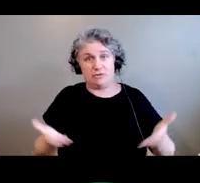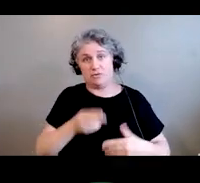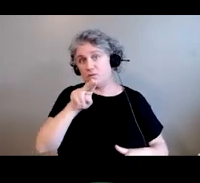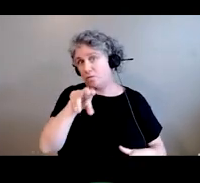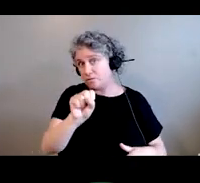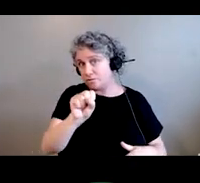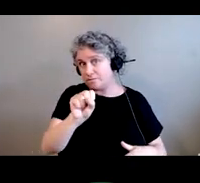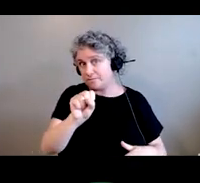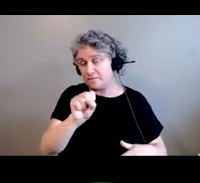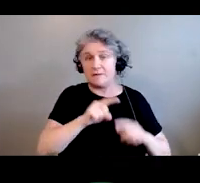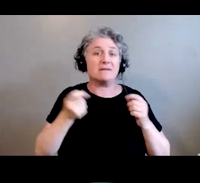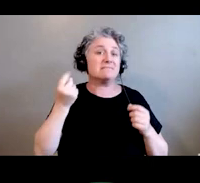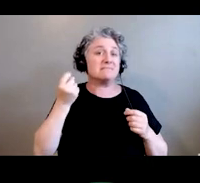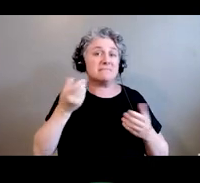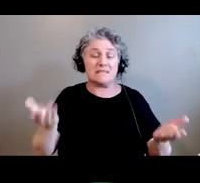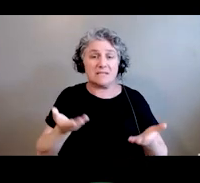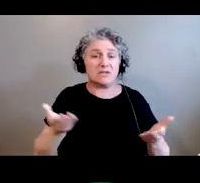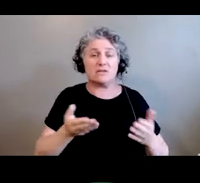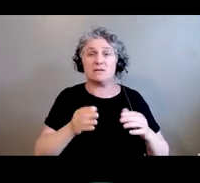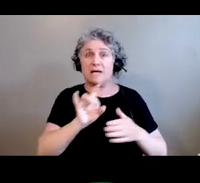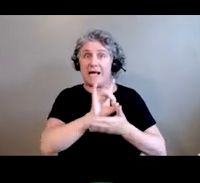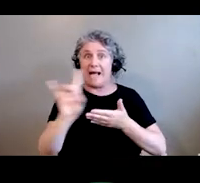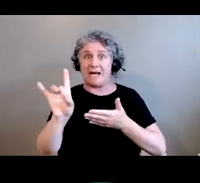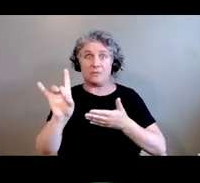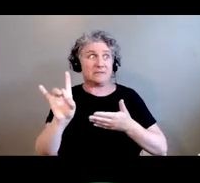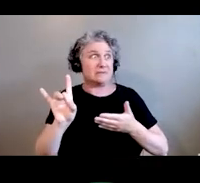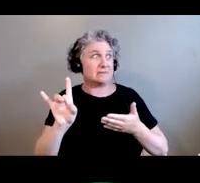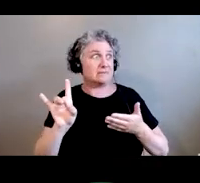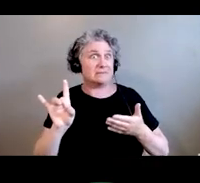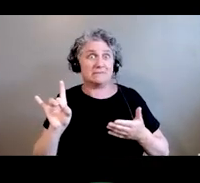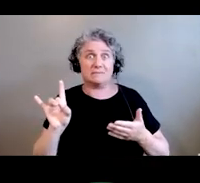initially as you know once in a century historic flooding here in Nova Scotia.